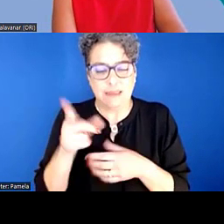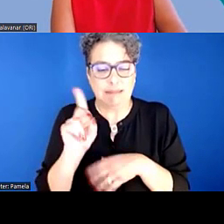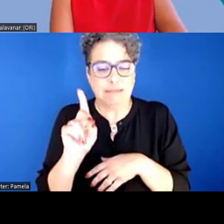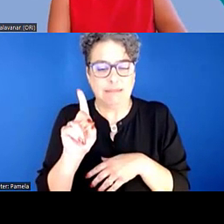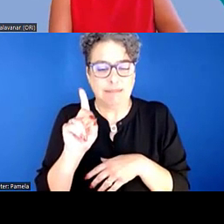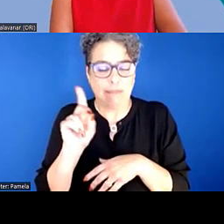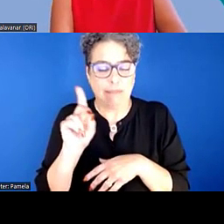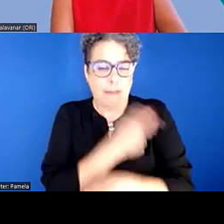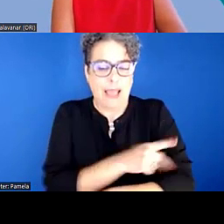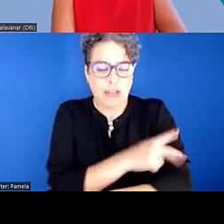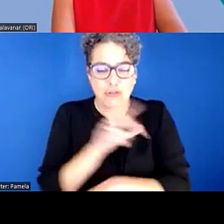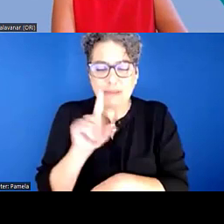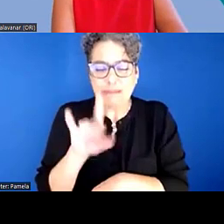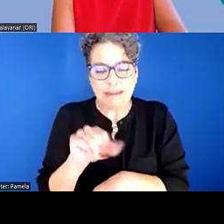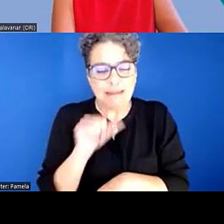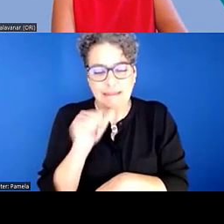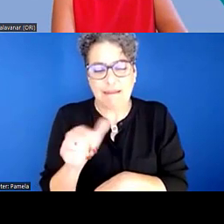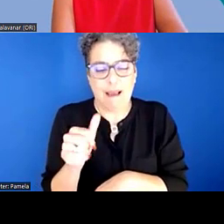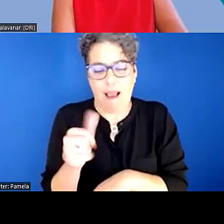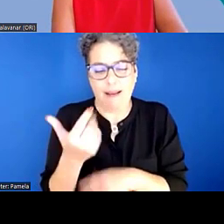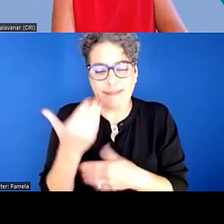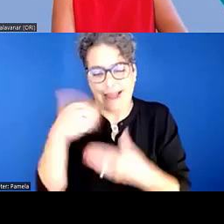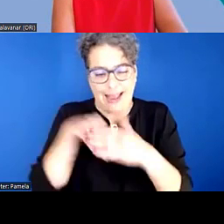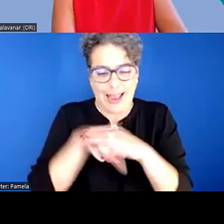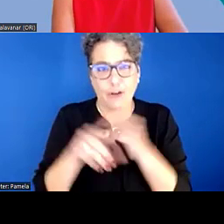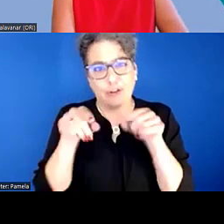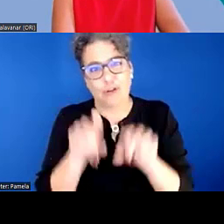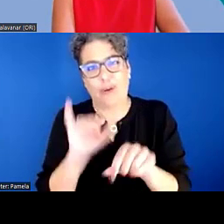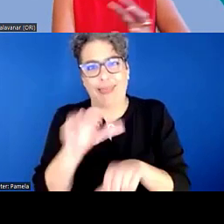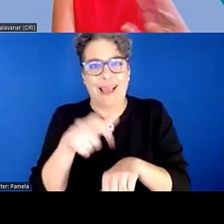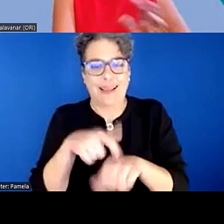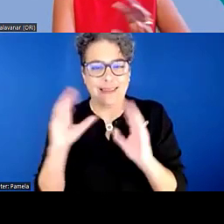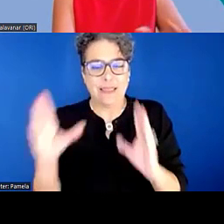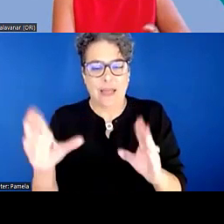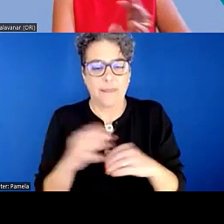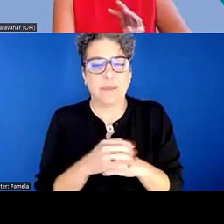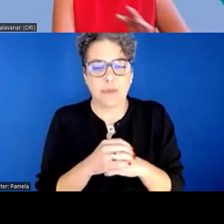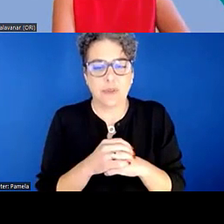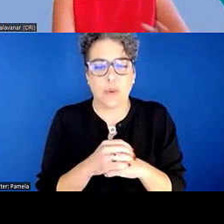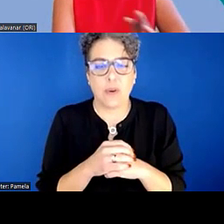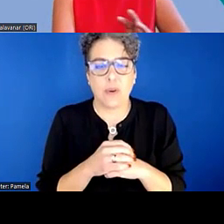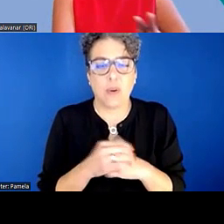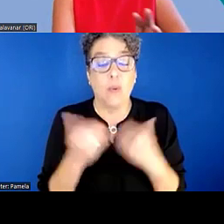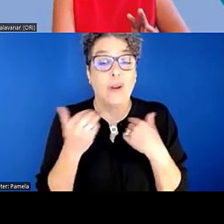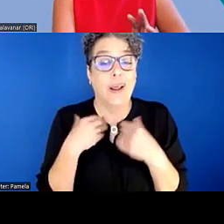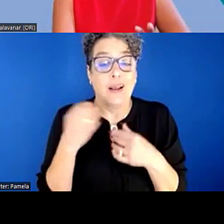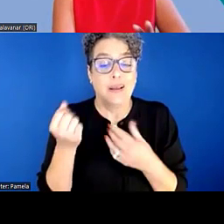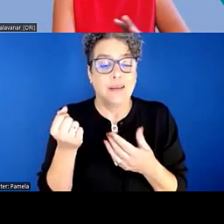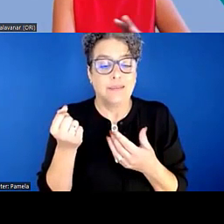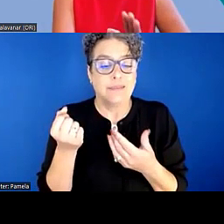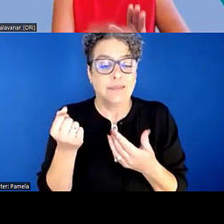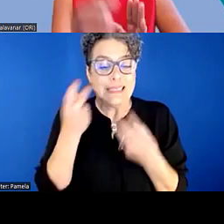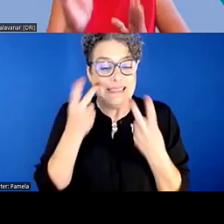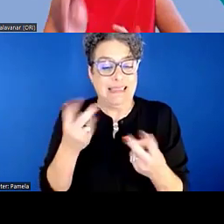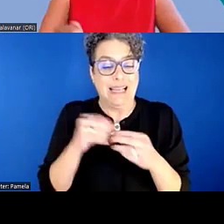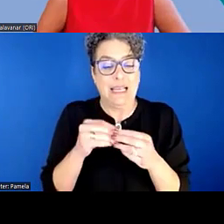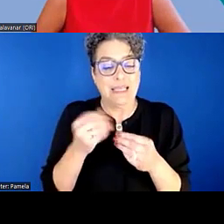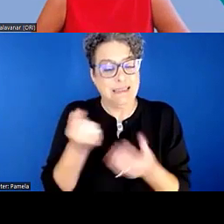So usually clinical studies of several different documents can be falsified as listed on the right here,